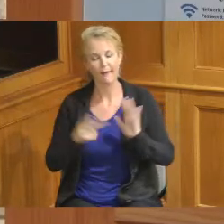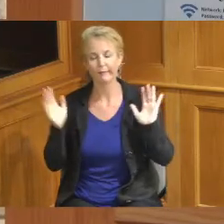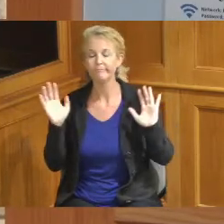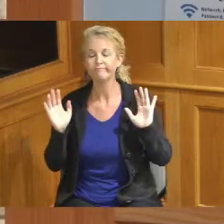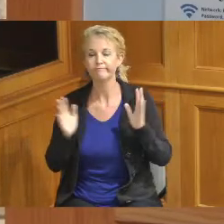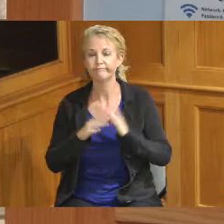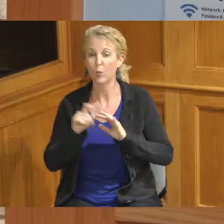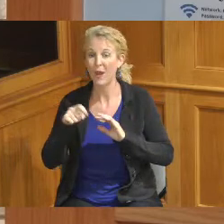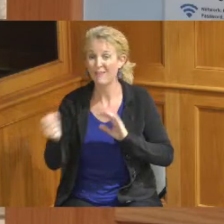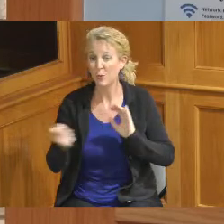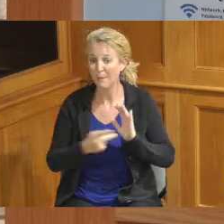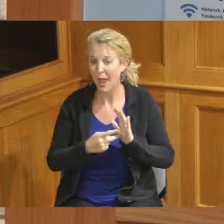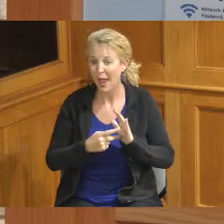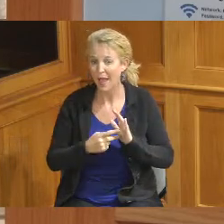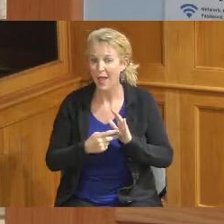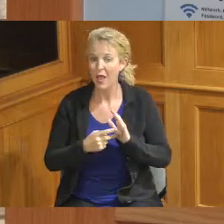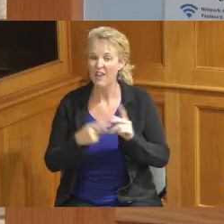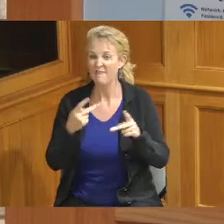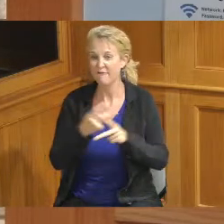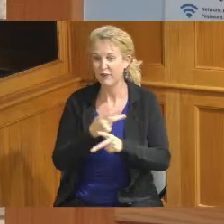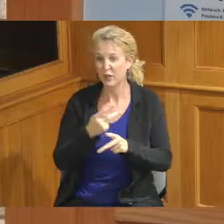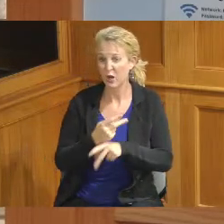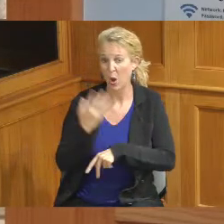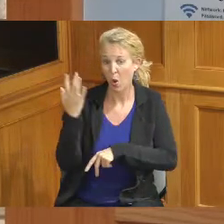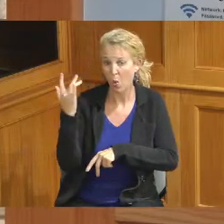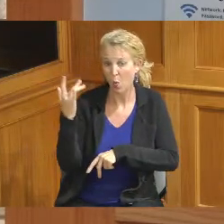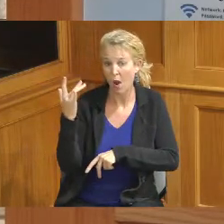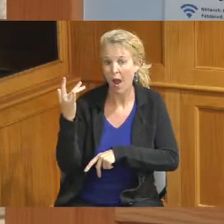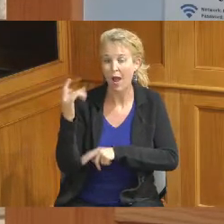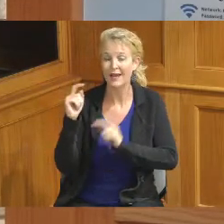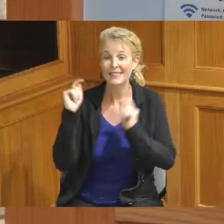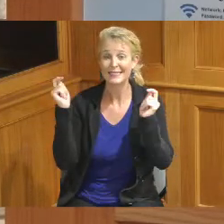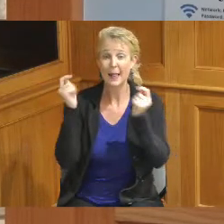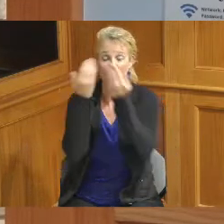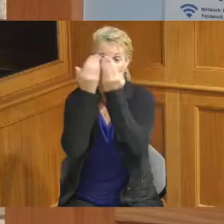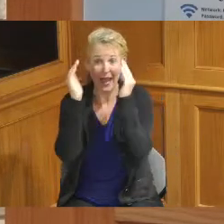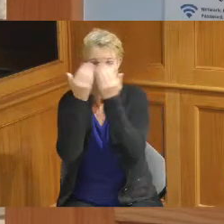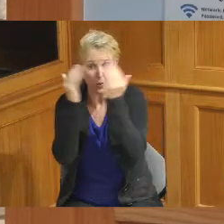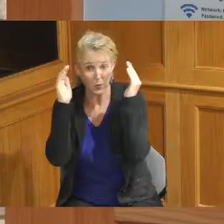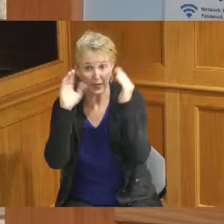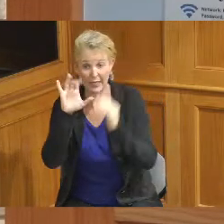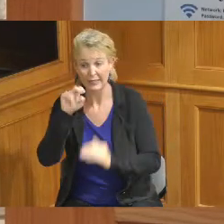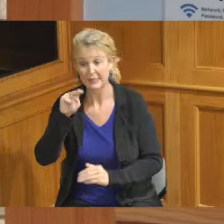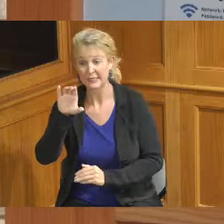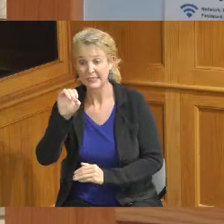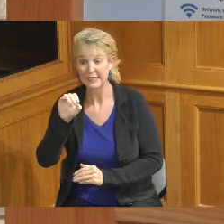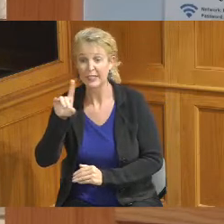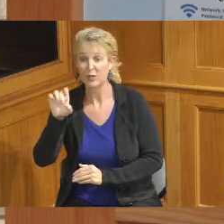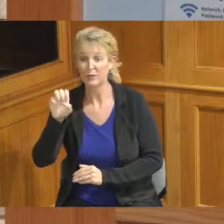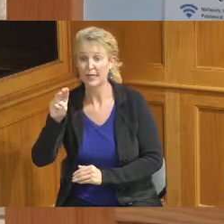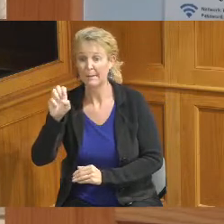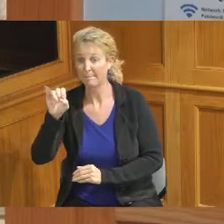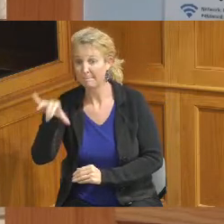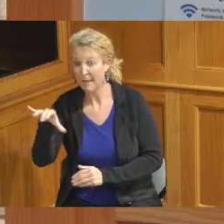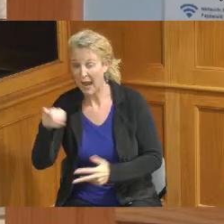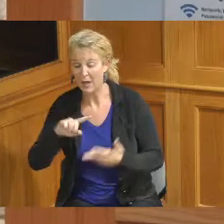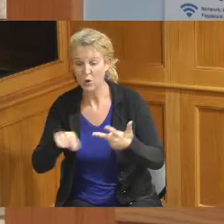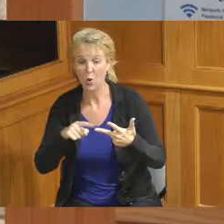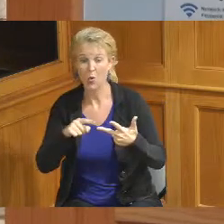go back and find out why they celebrated Halloween S no mayo and Mardy Gras those celebrations you